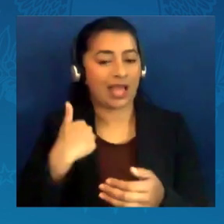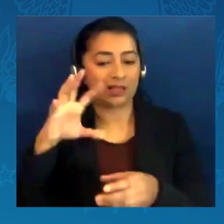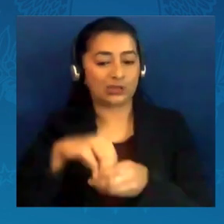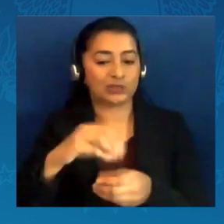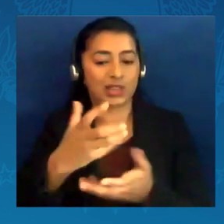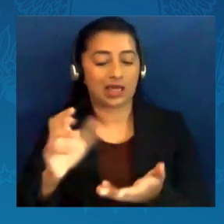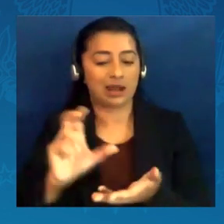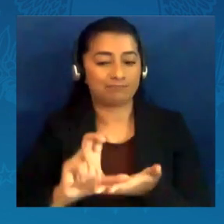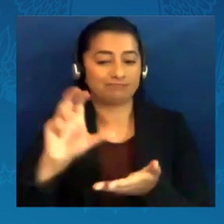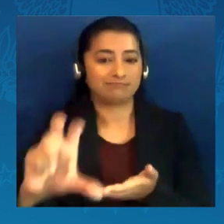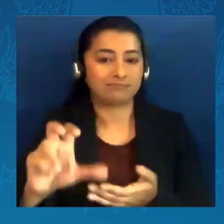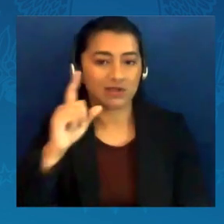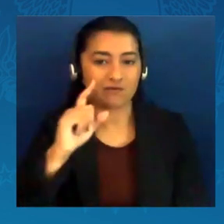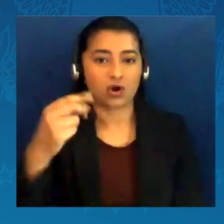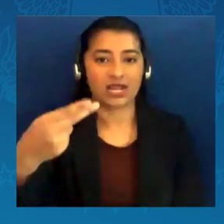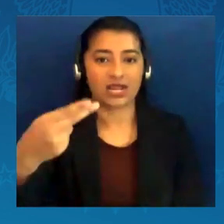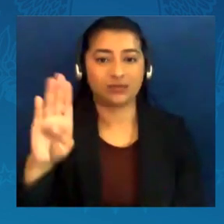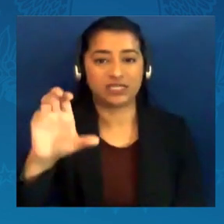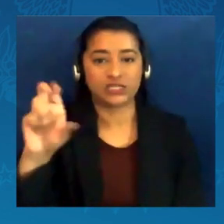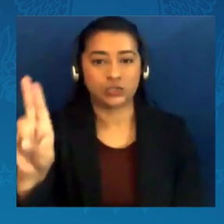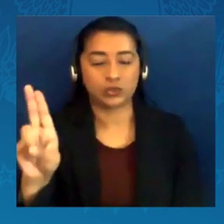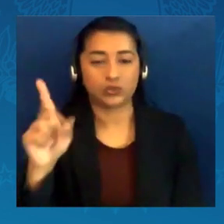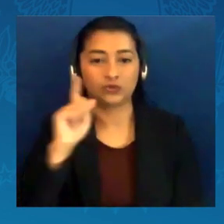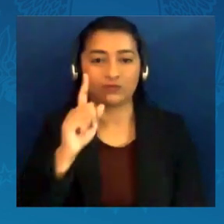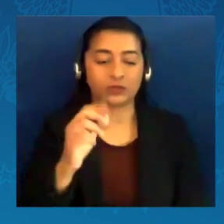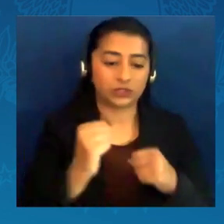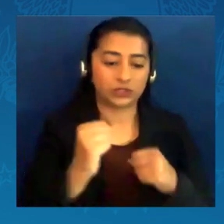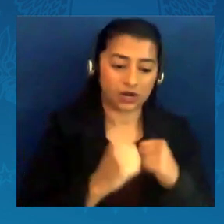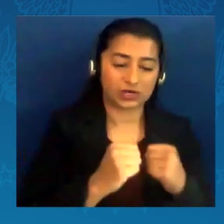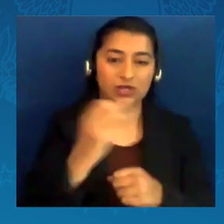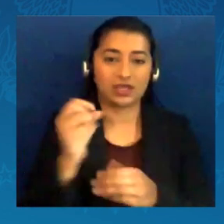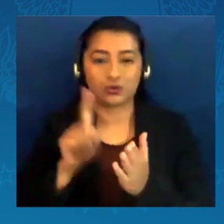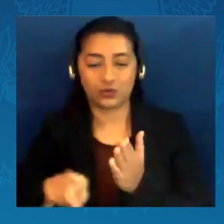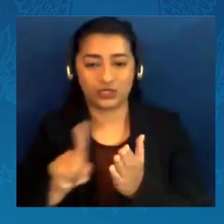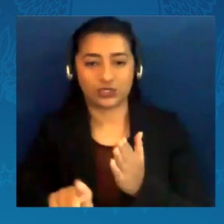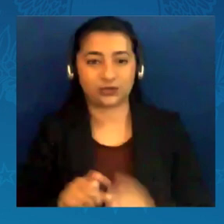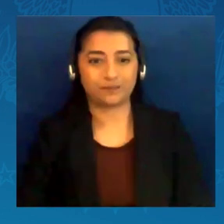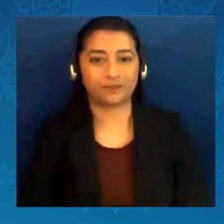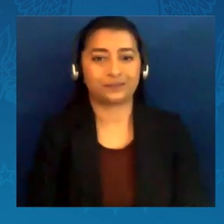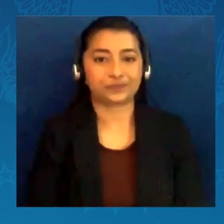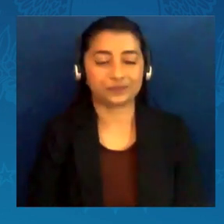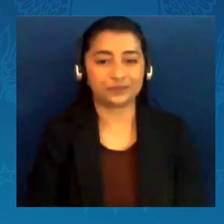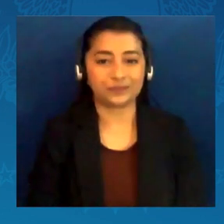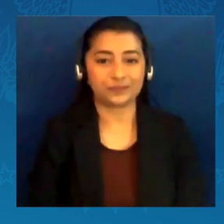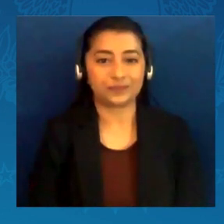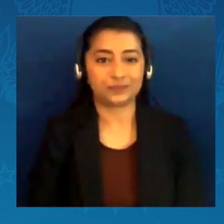as well as research. I believe we are at the beginning of a new era.